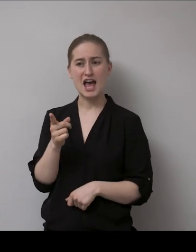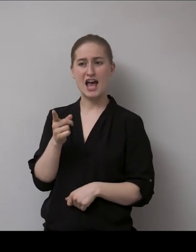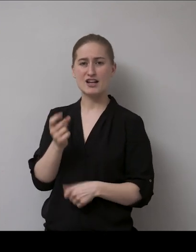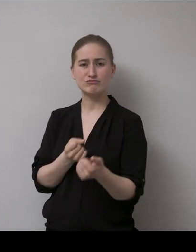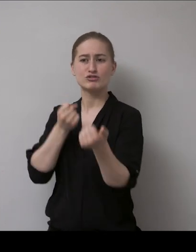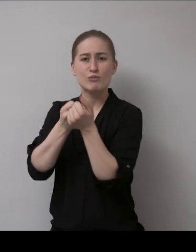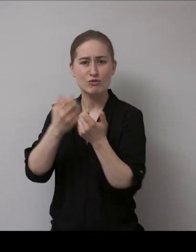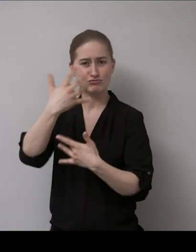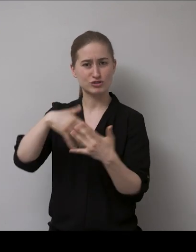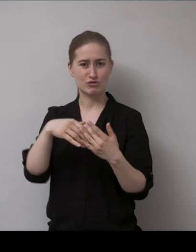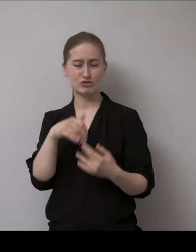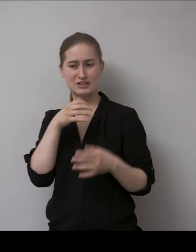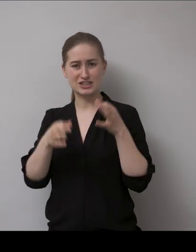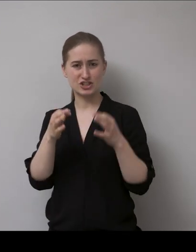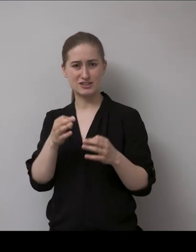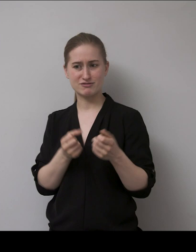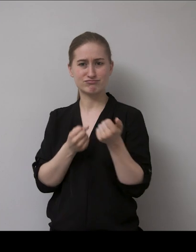that have become way too frequent.